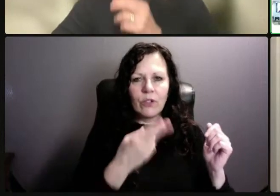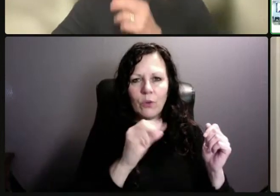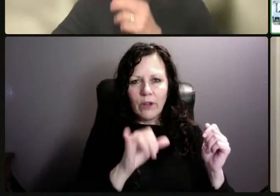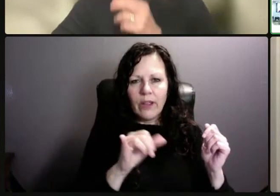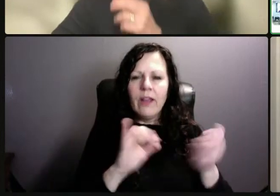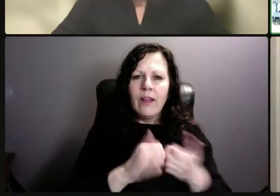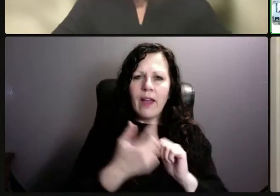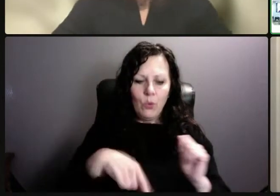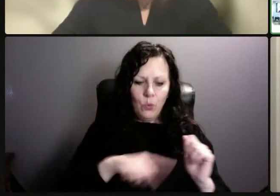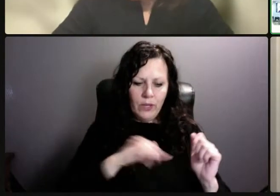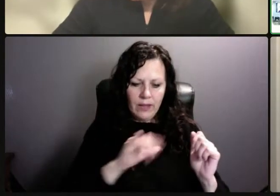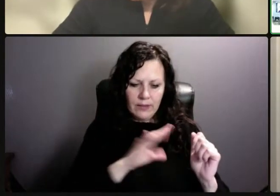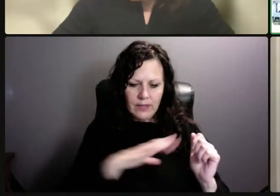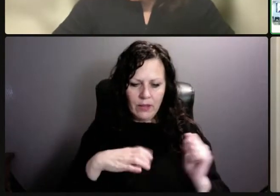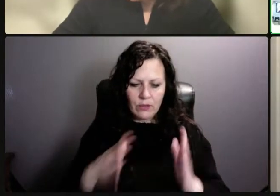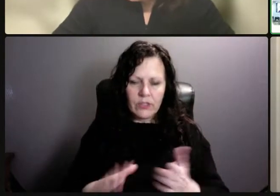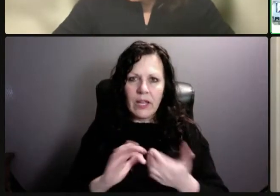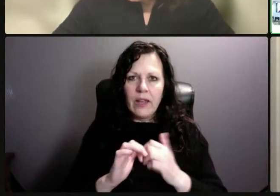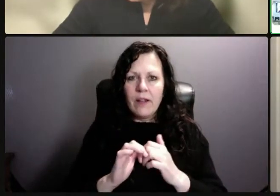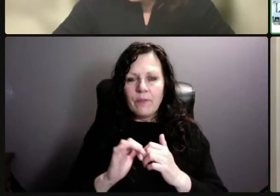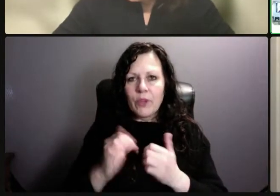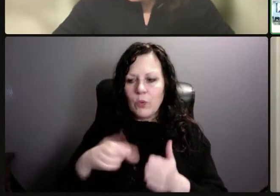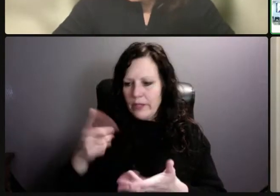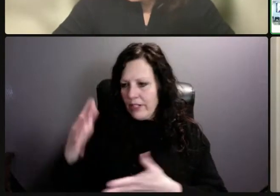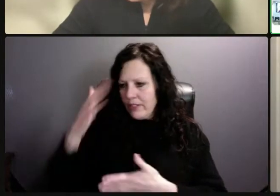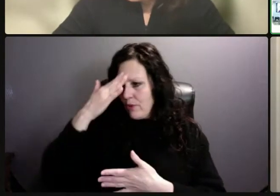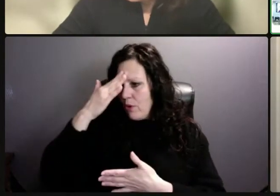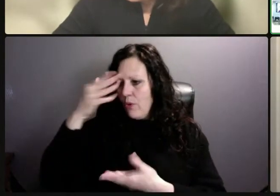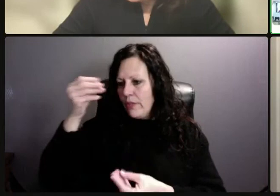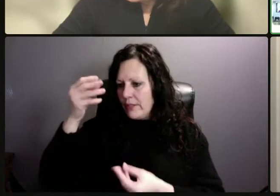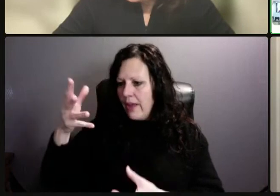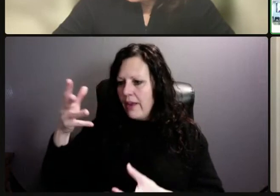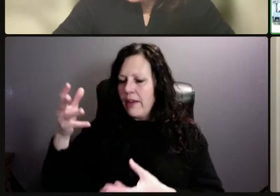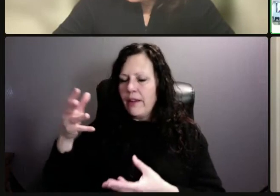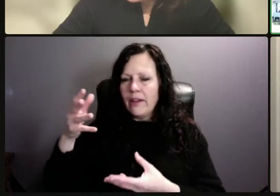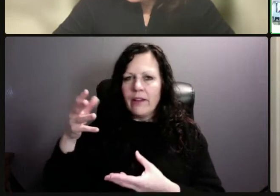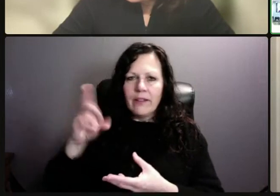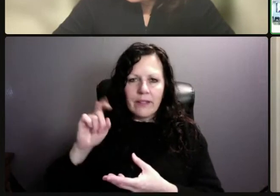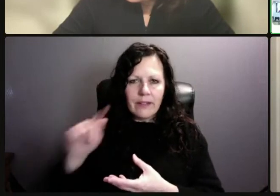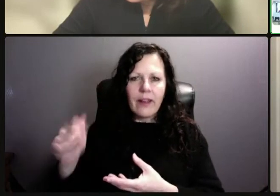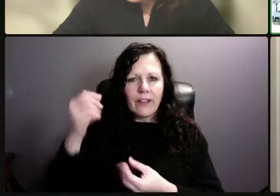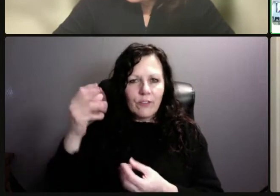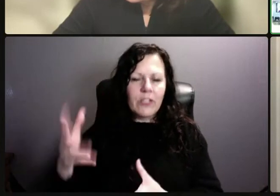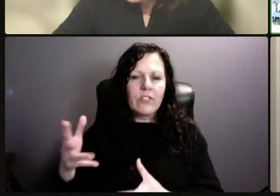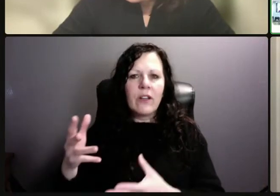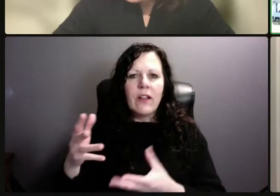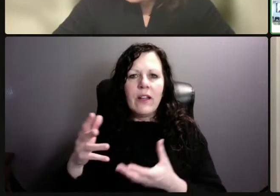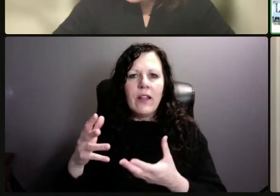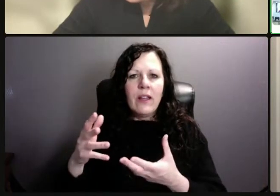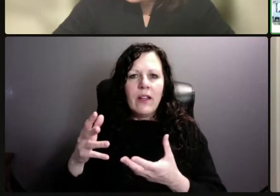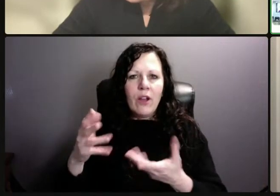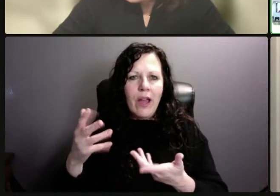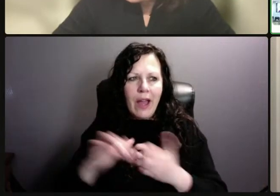AND THEN I AGAIN AGREE COUNTS AVOIDING WHAT WE'RE TALKING